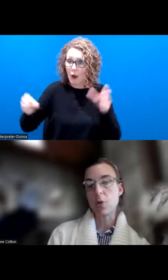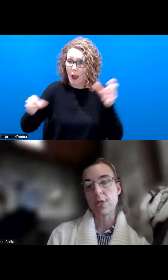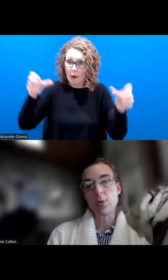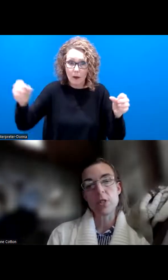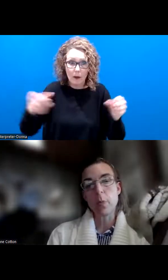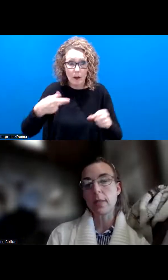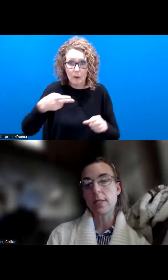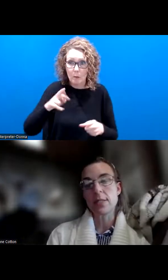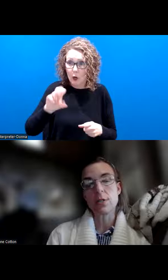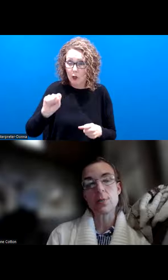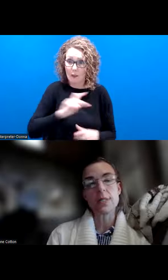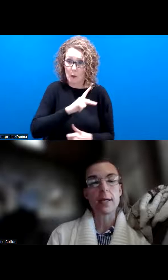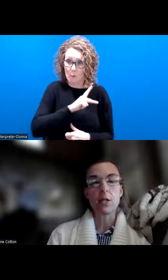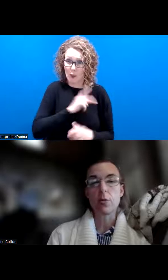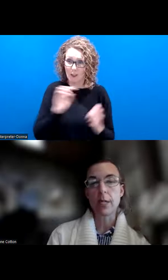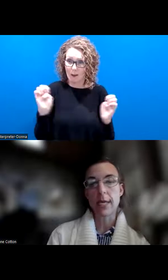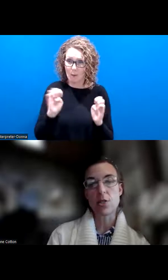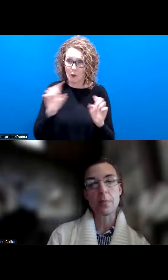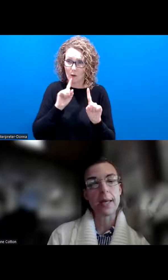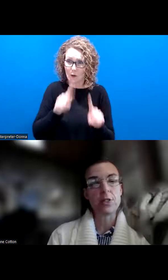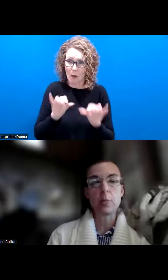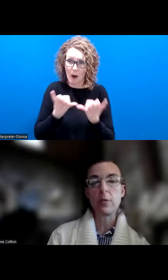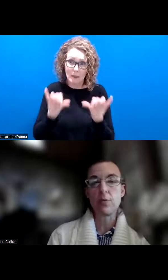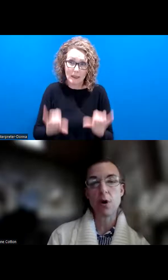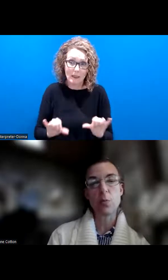private pay caregiving essentially